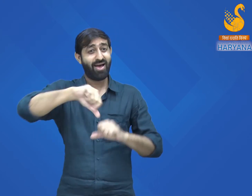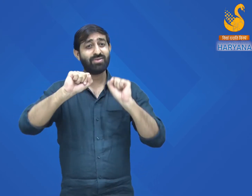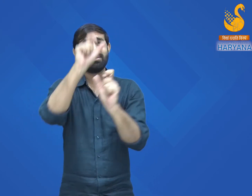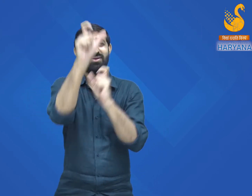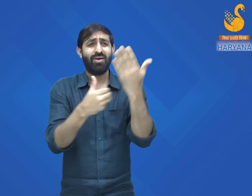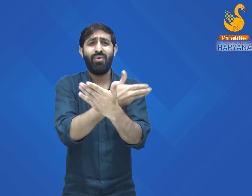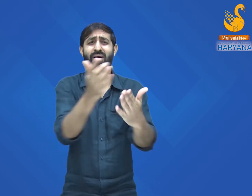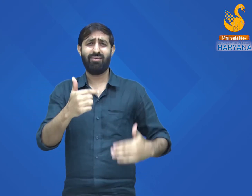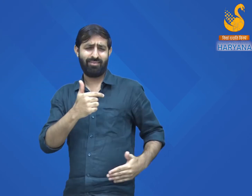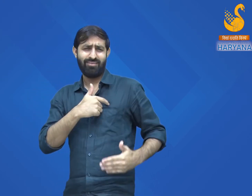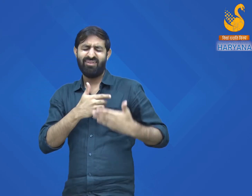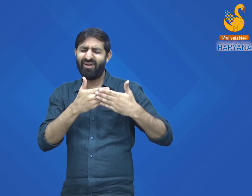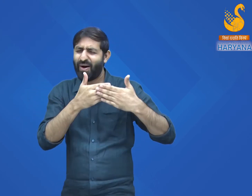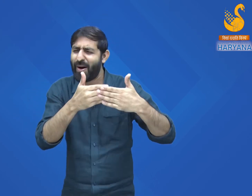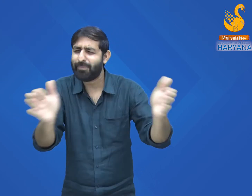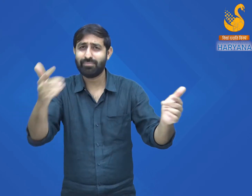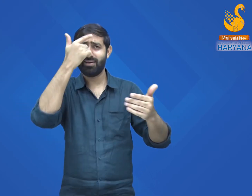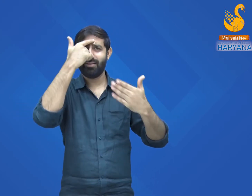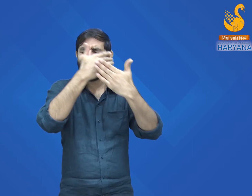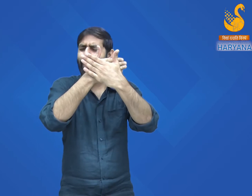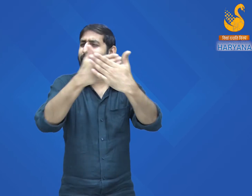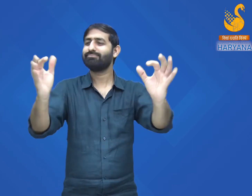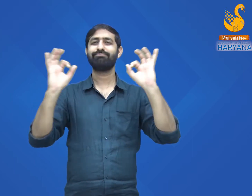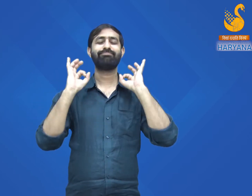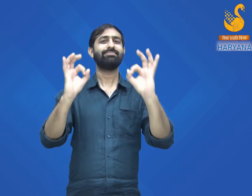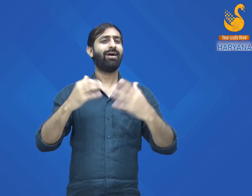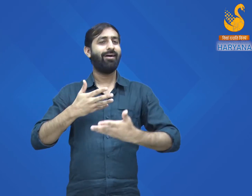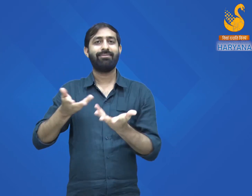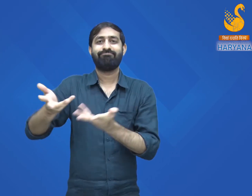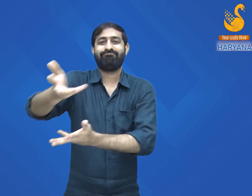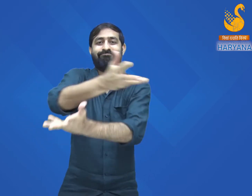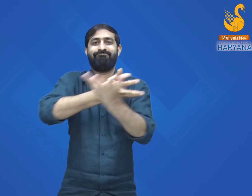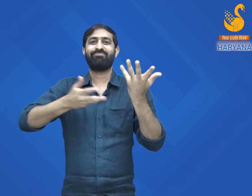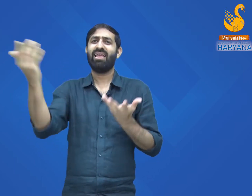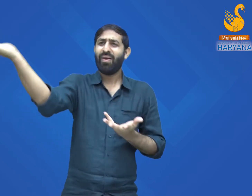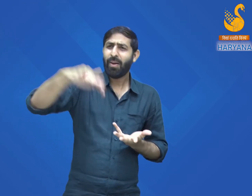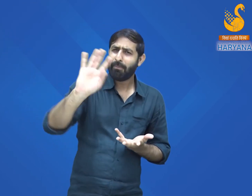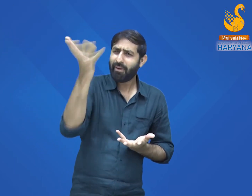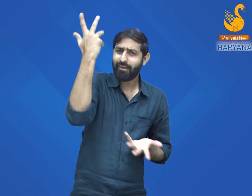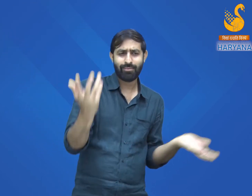Indians are very welcoming and warm people. There is this huge regard